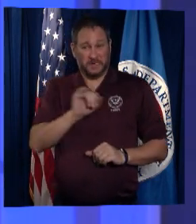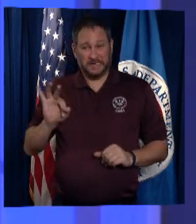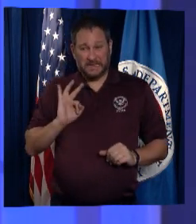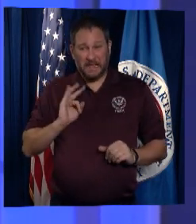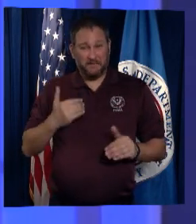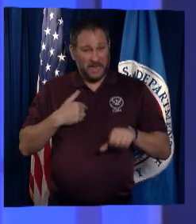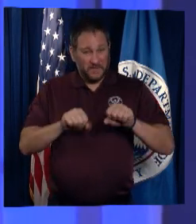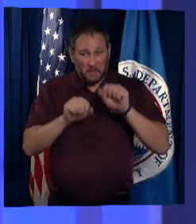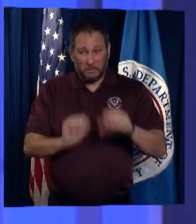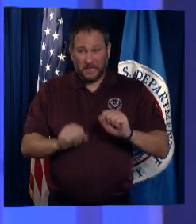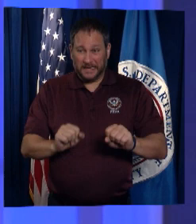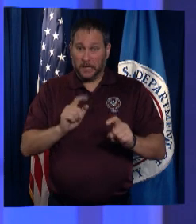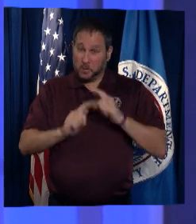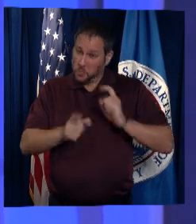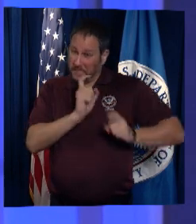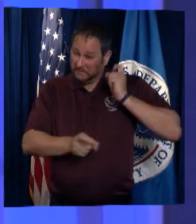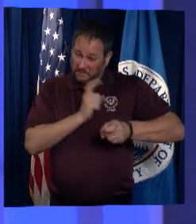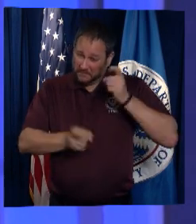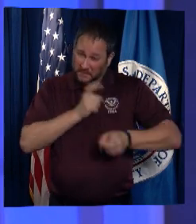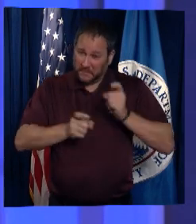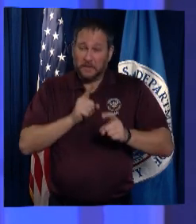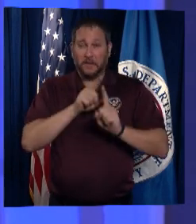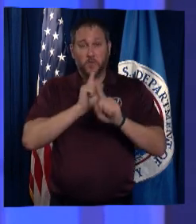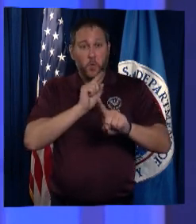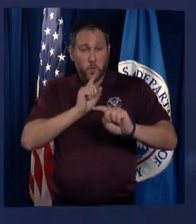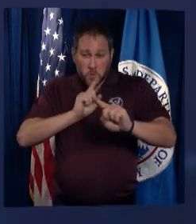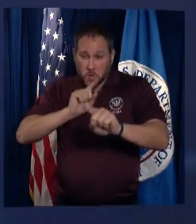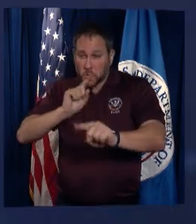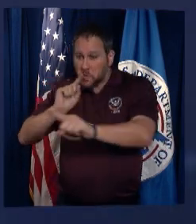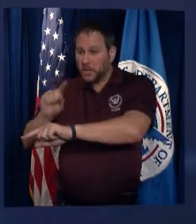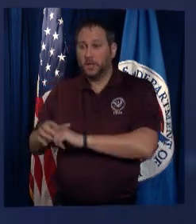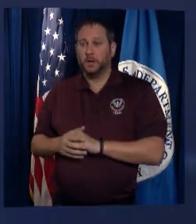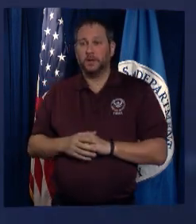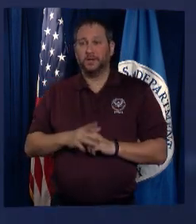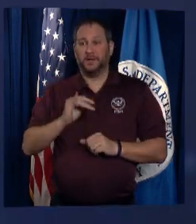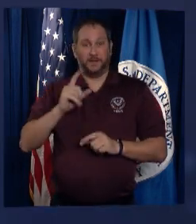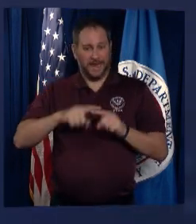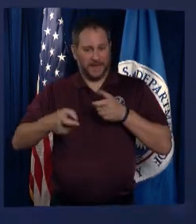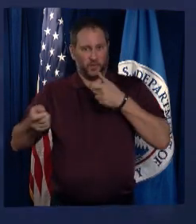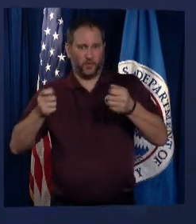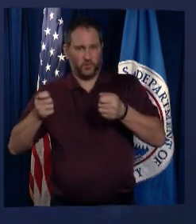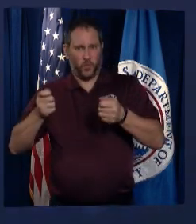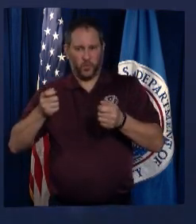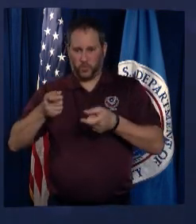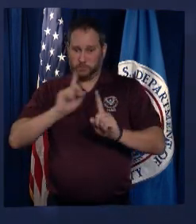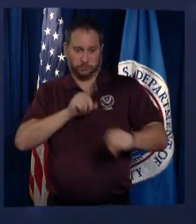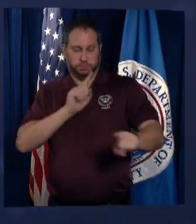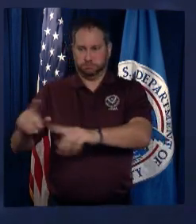universal law of communities. Volunteer means you're not the boss of me. Neither